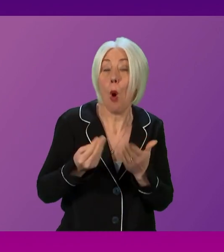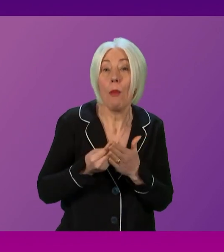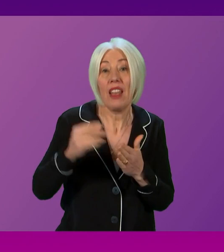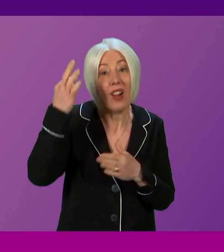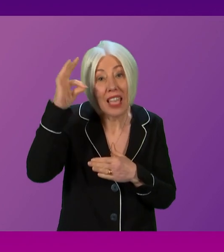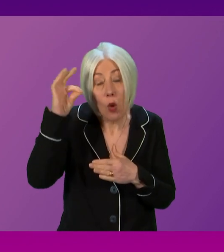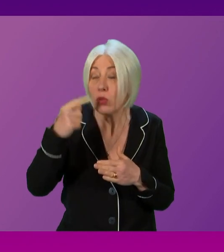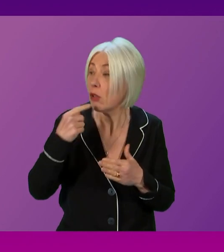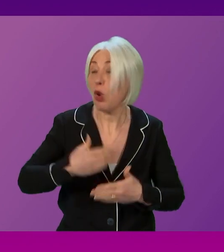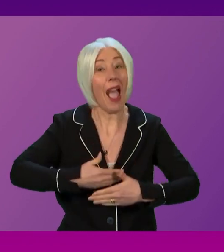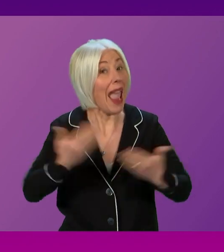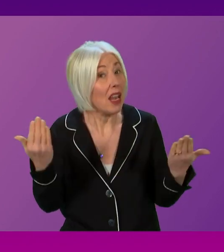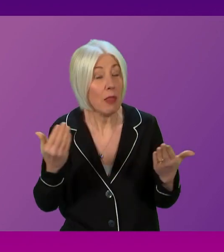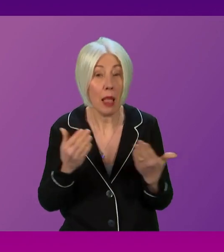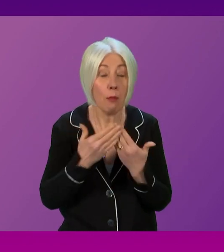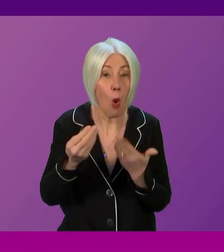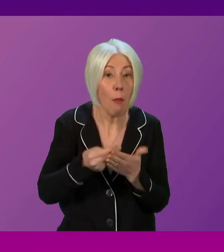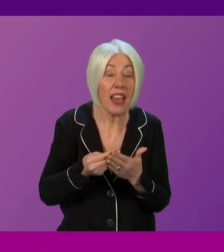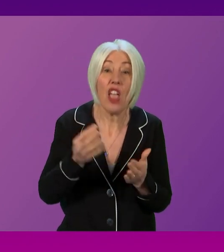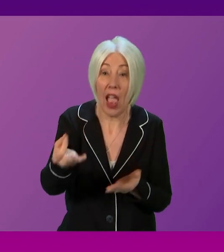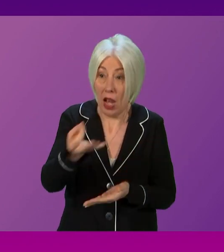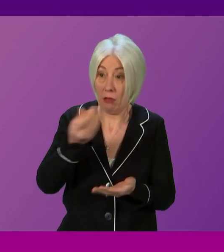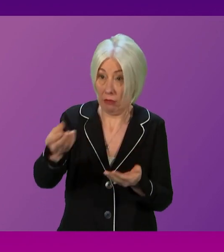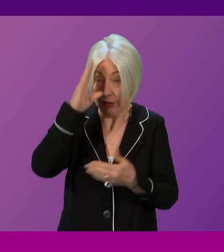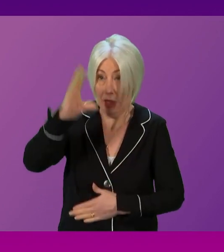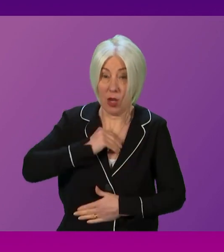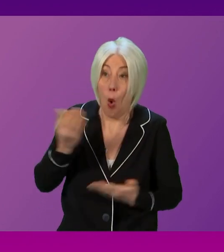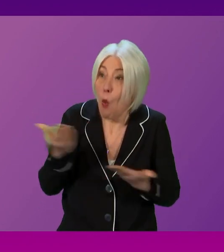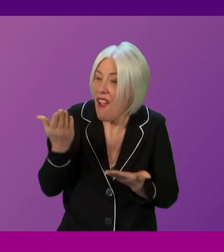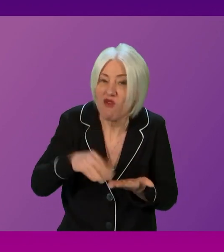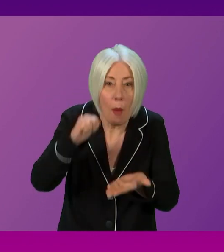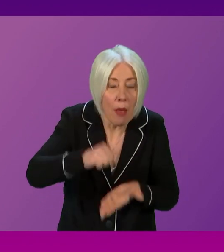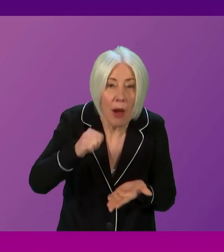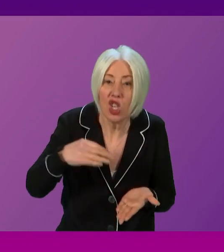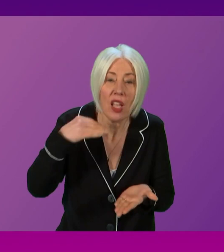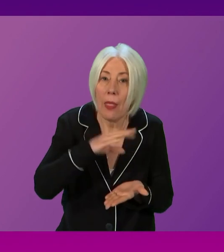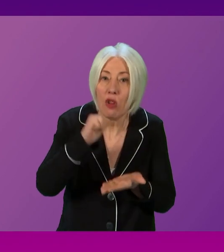for anybody else—that is contrary to their actions south of the border, of course—they should tell us from where in the draft budget we should take that money. We are happy to have a conversation